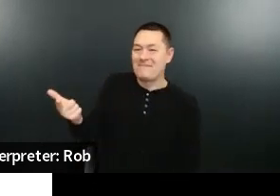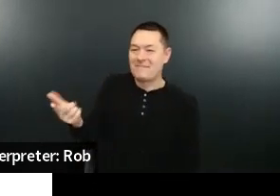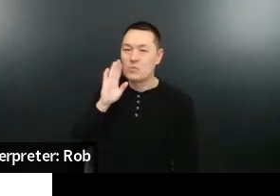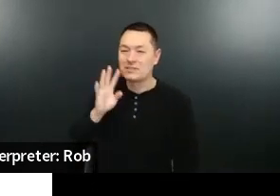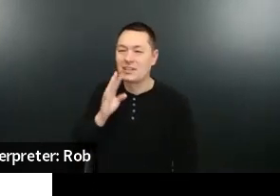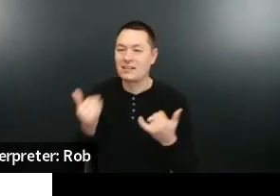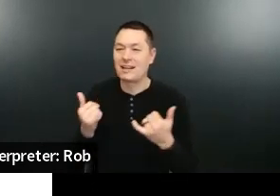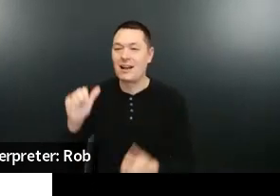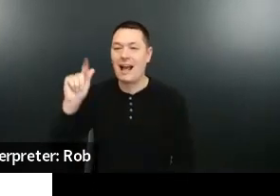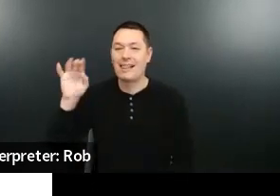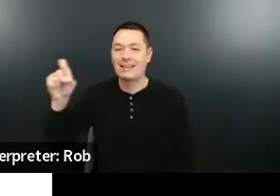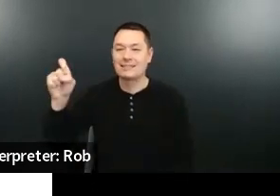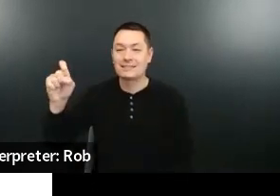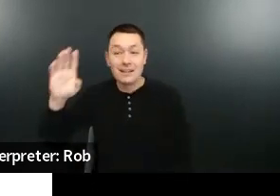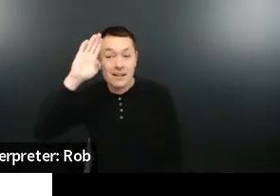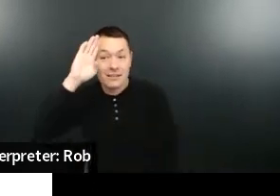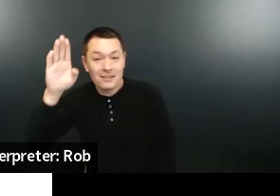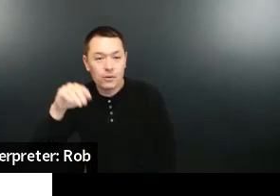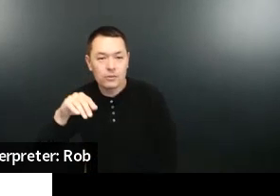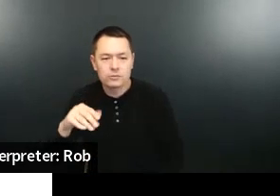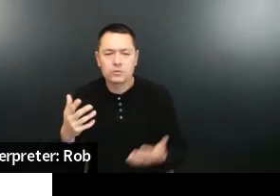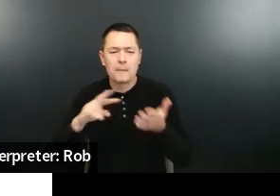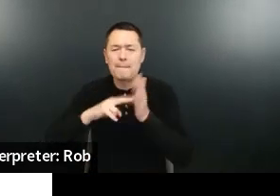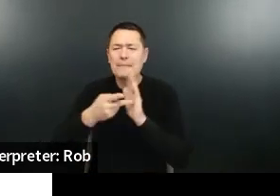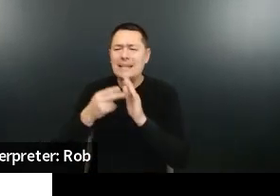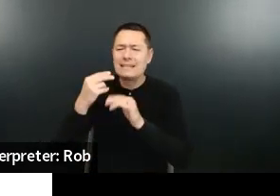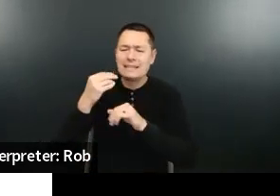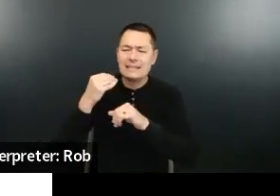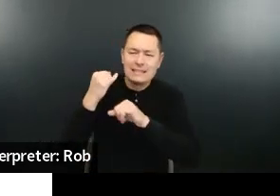Yeah. So what is institutional research, planning and effectiveness?